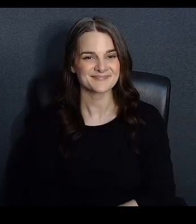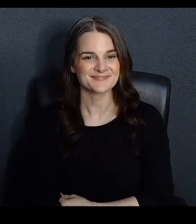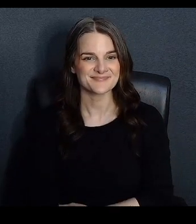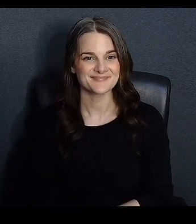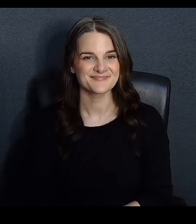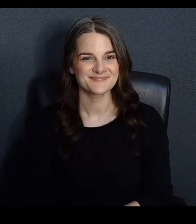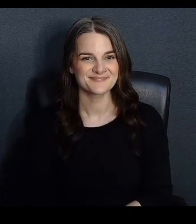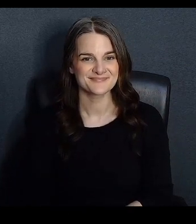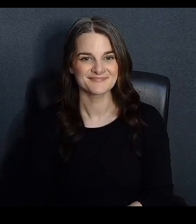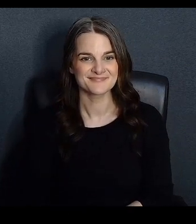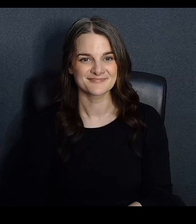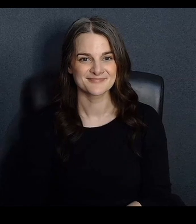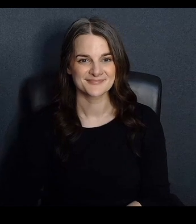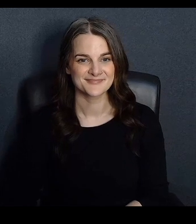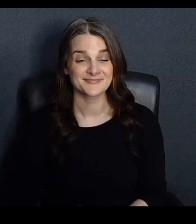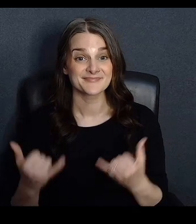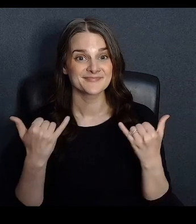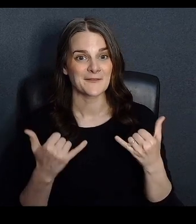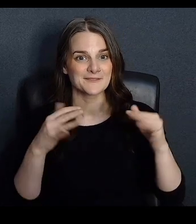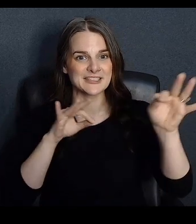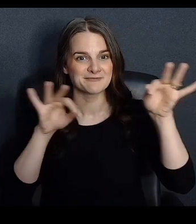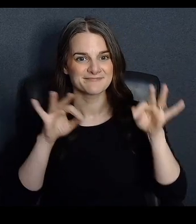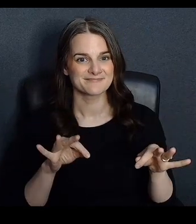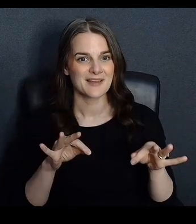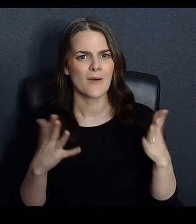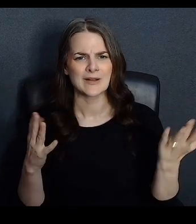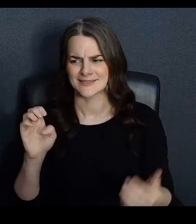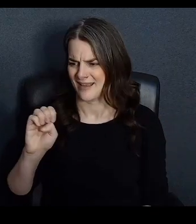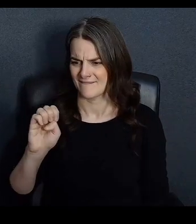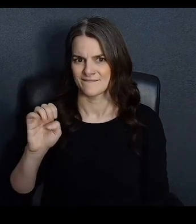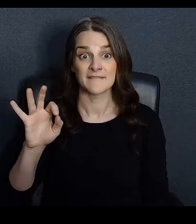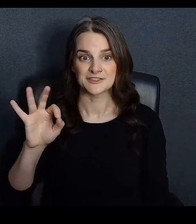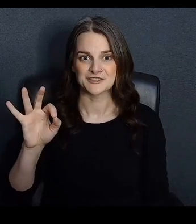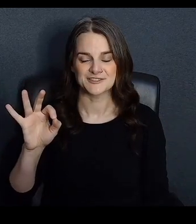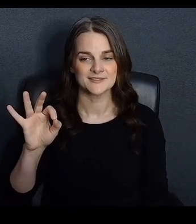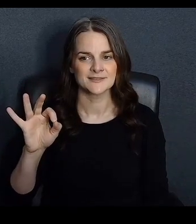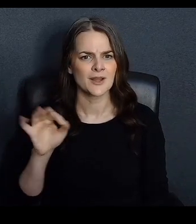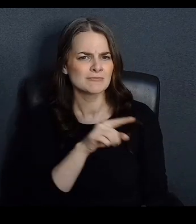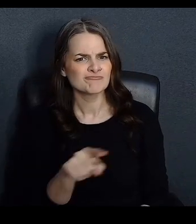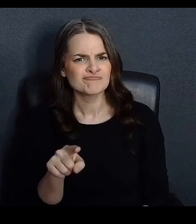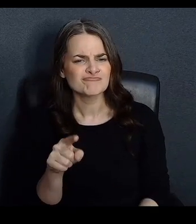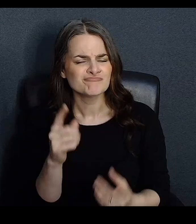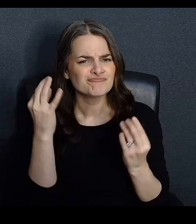Now that we've defined what executive function is, can you think of some examples of tools and technology